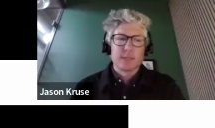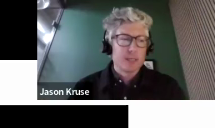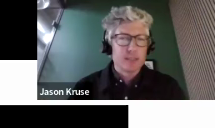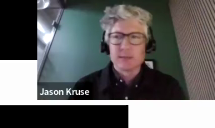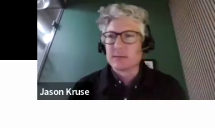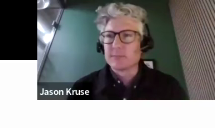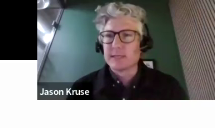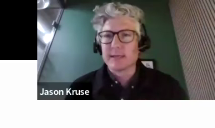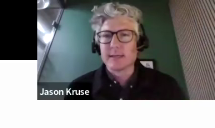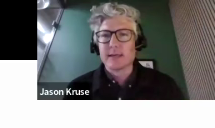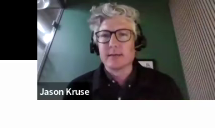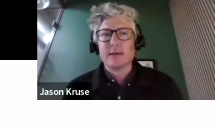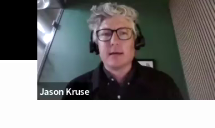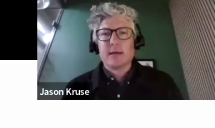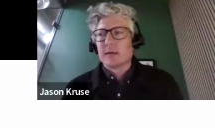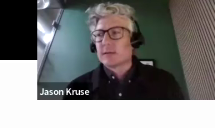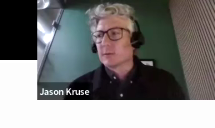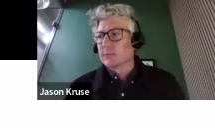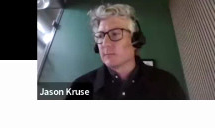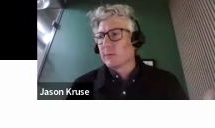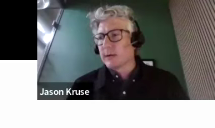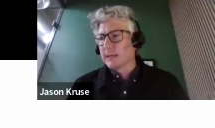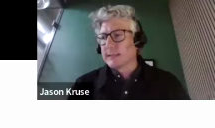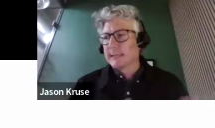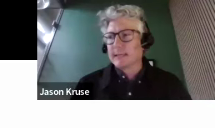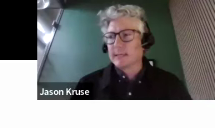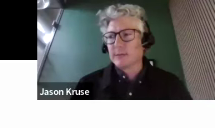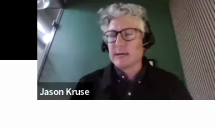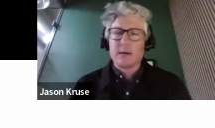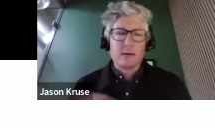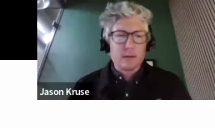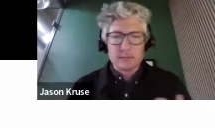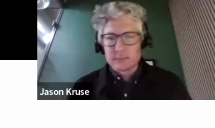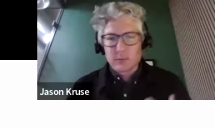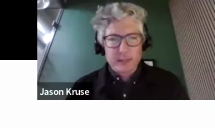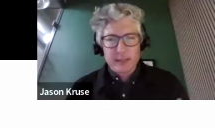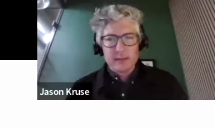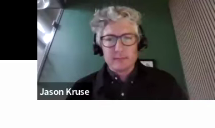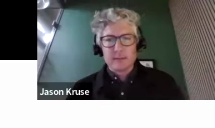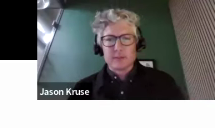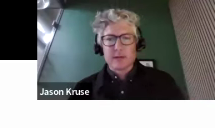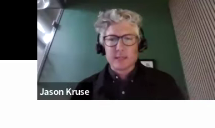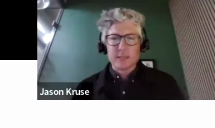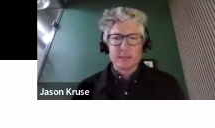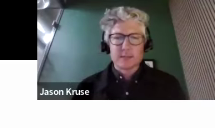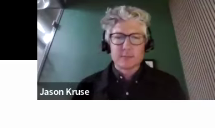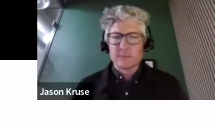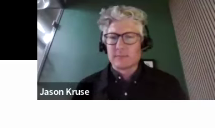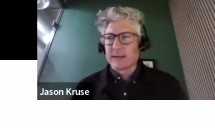So this is Jason speaking again. So we wanted to dig into not all 28 of the strategies